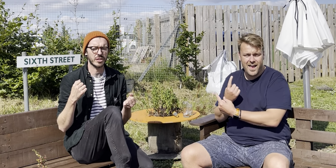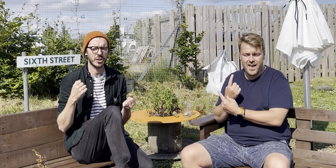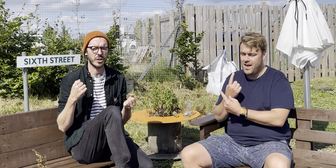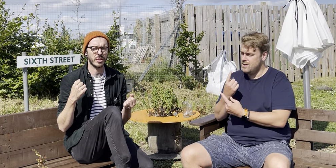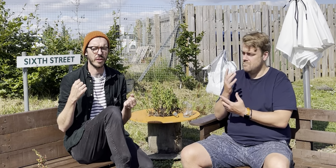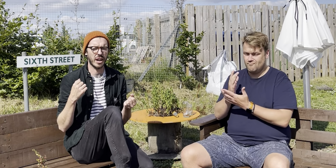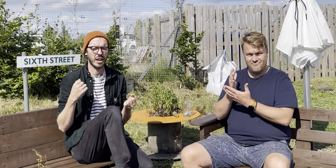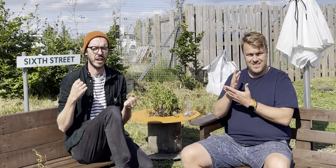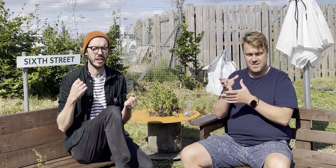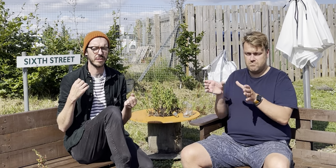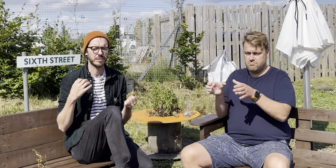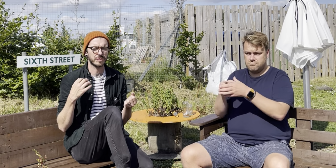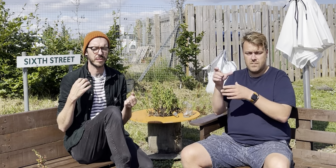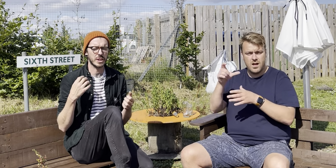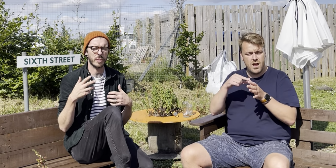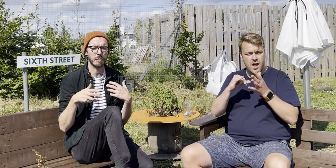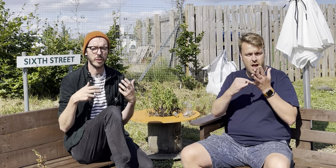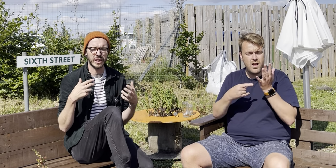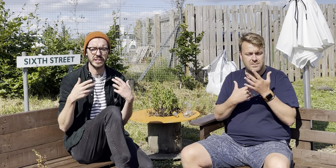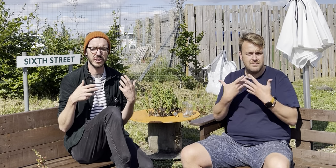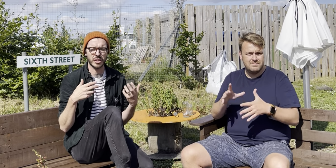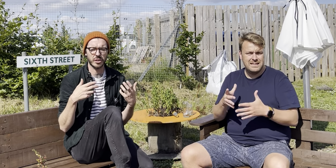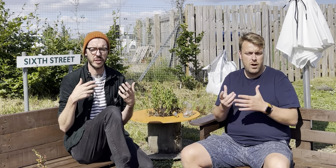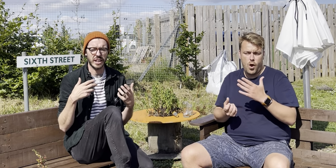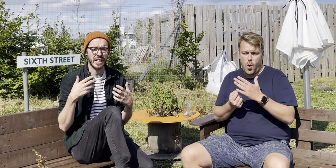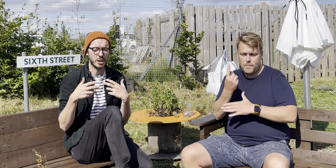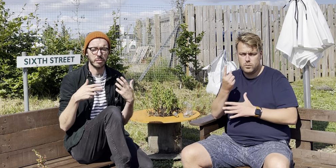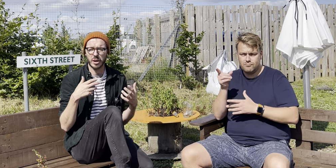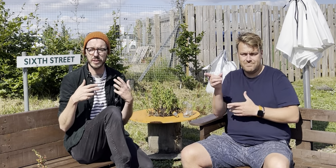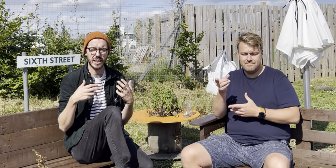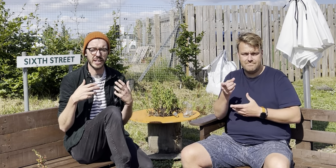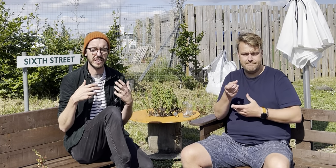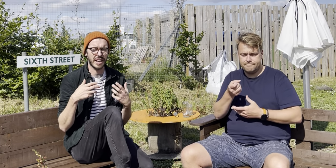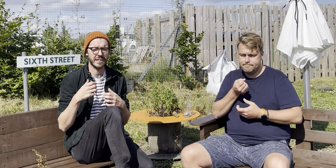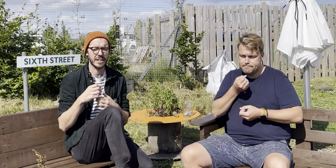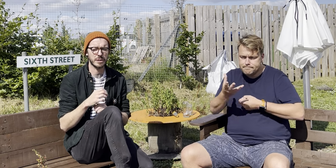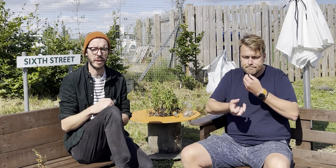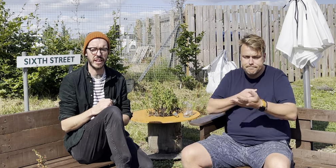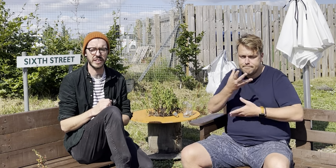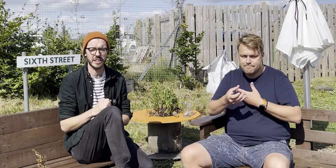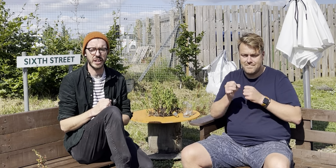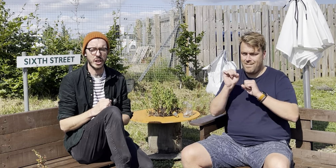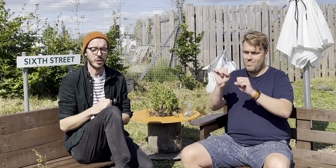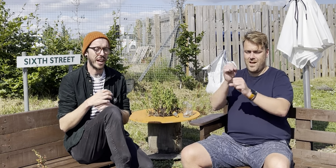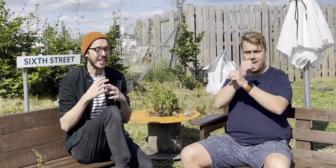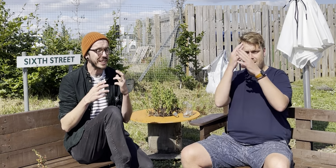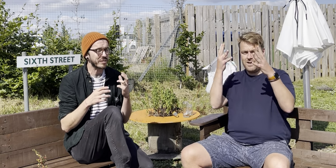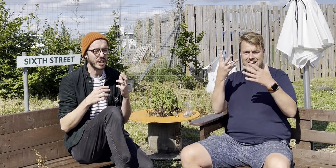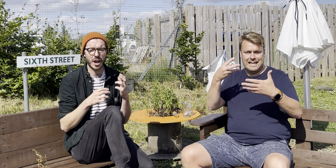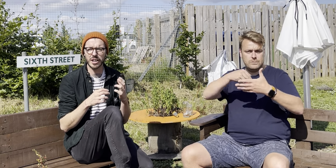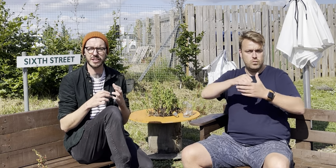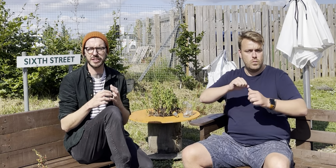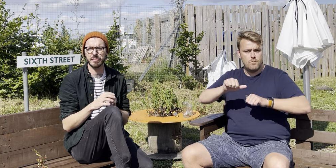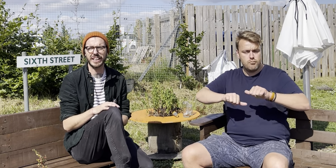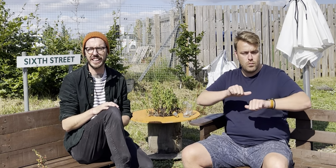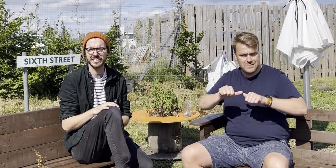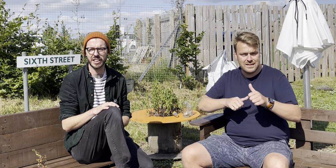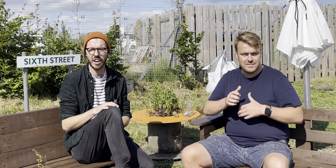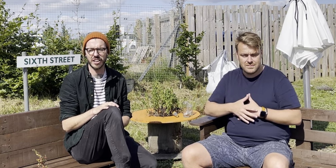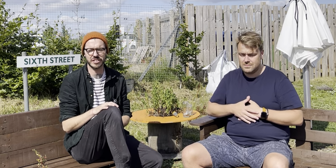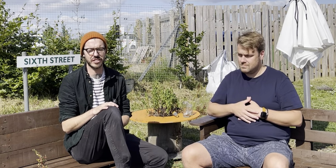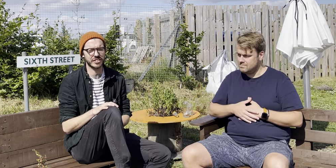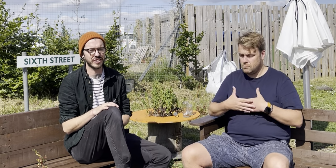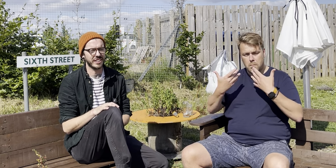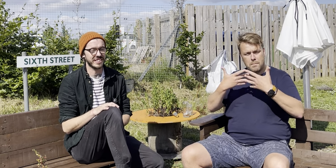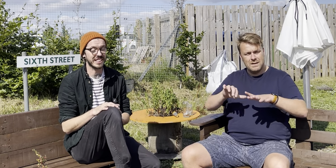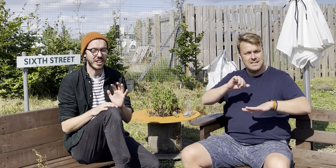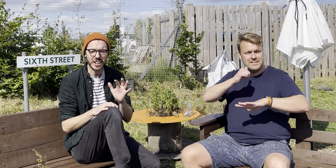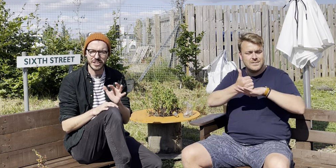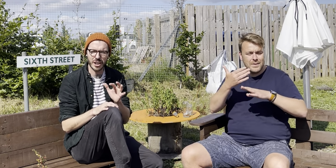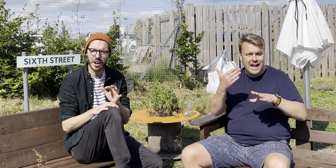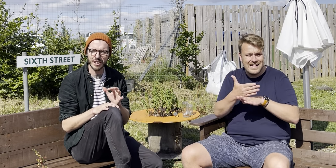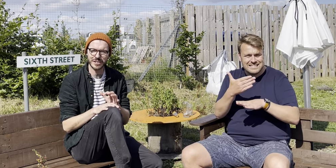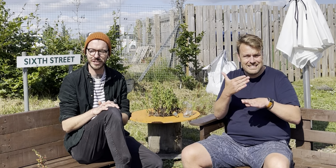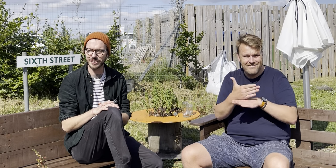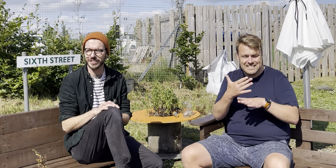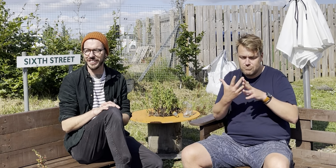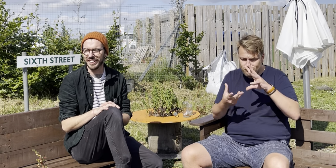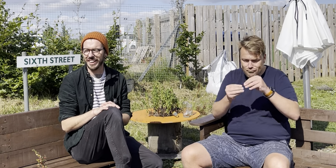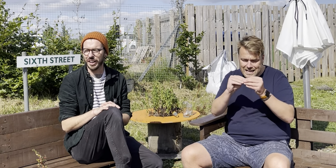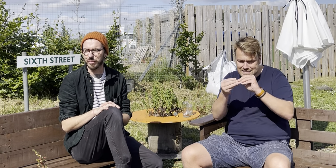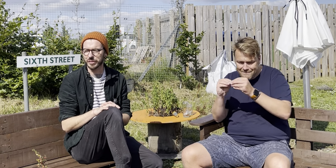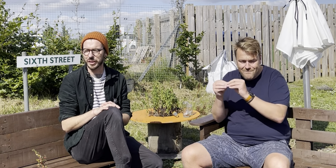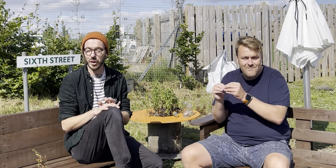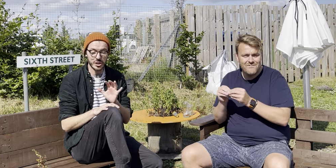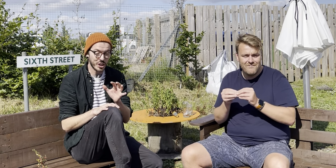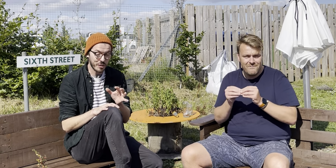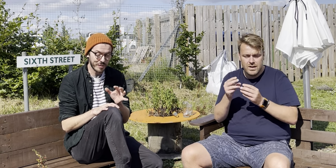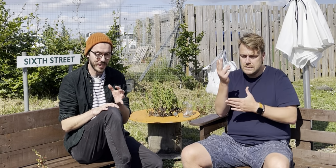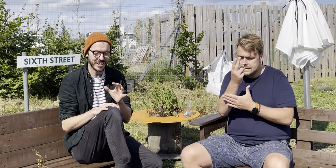to uh to input into each process and there's been creative tasks making tasks design tasks costume